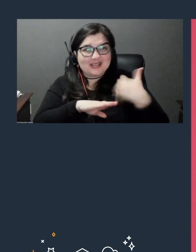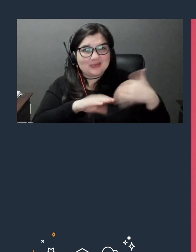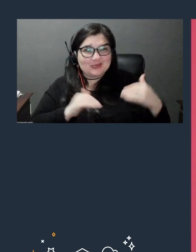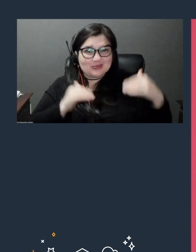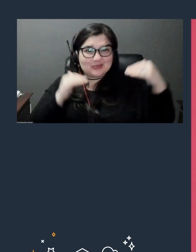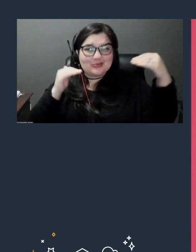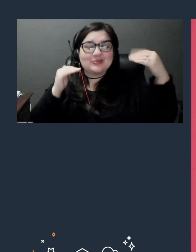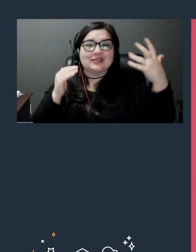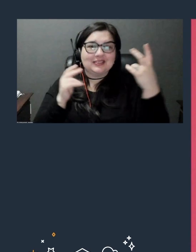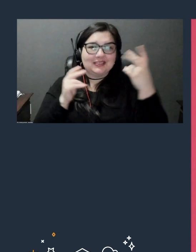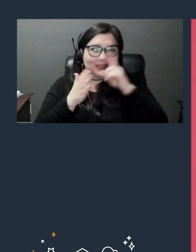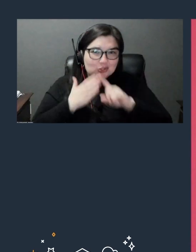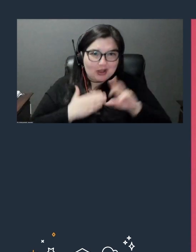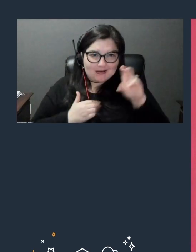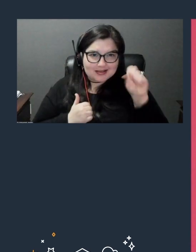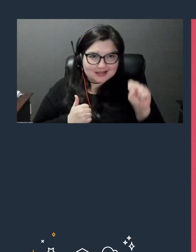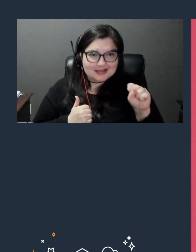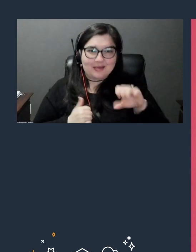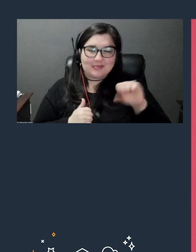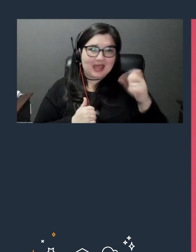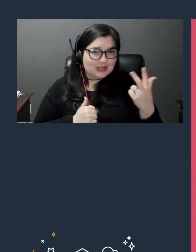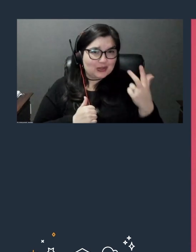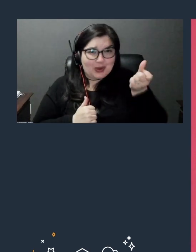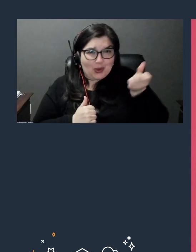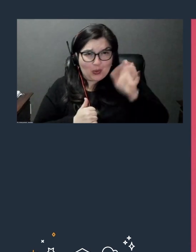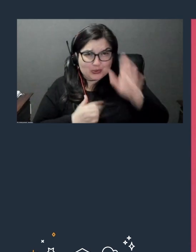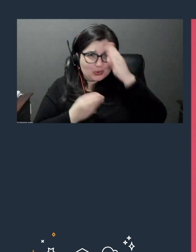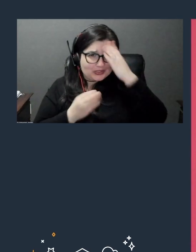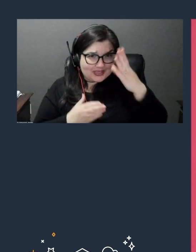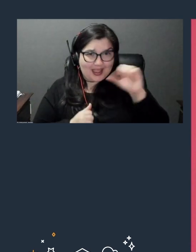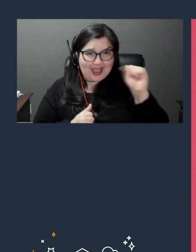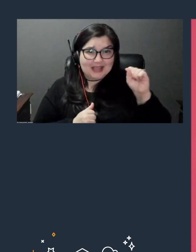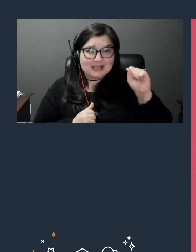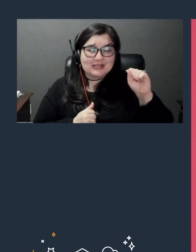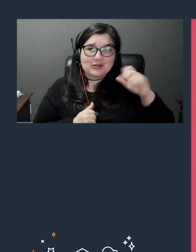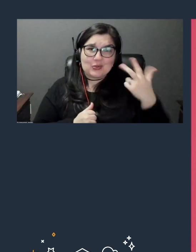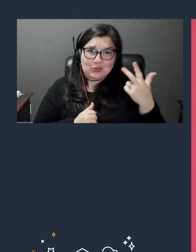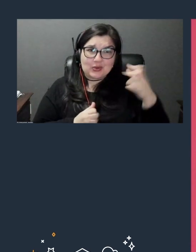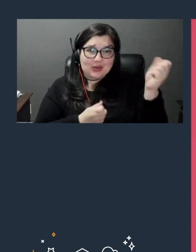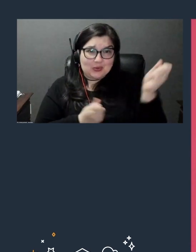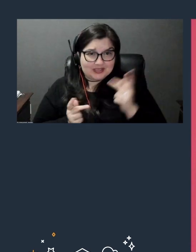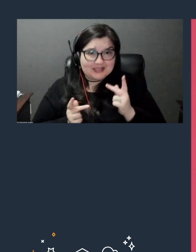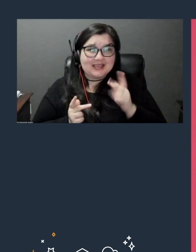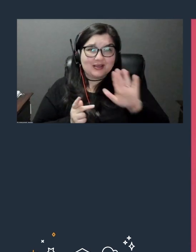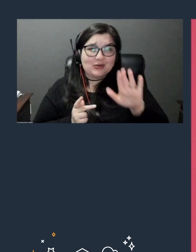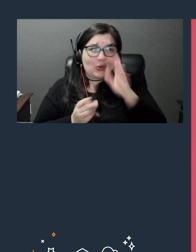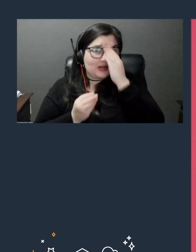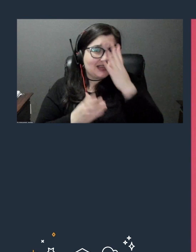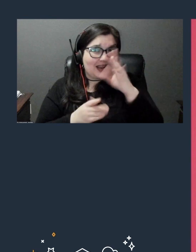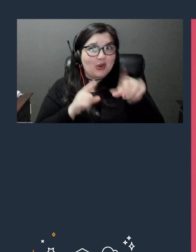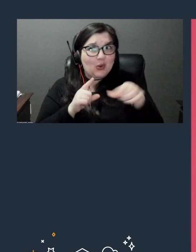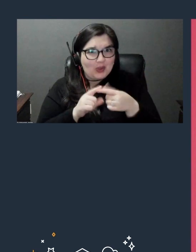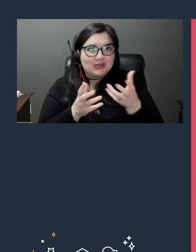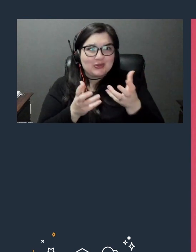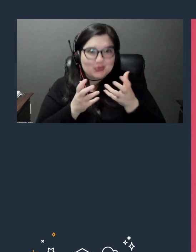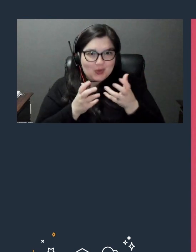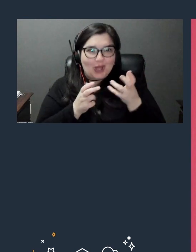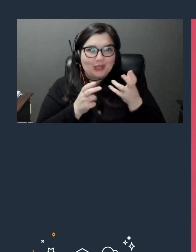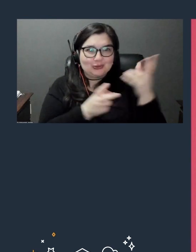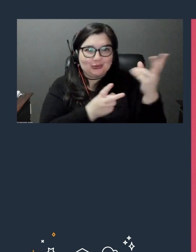S3 holds onto your data and S3 returns the data that you wanna retrieve when you want to retrieve it, you know, using a variety of storage classes